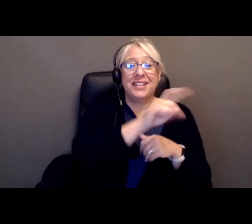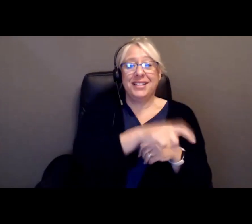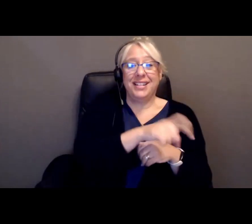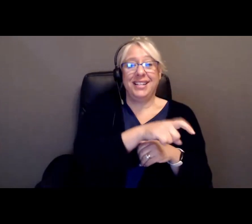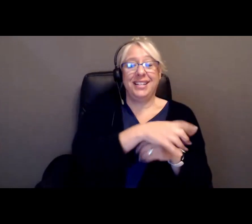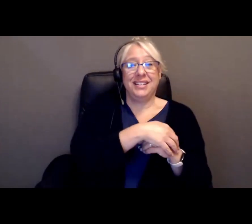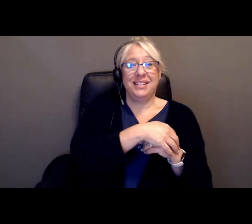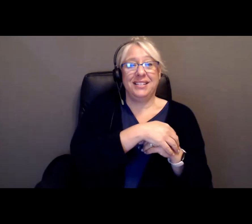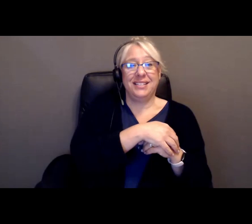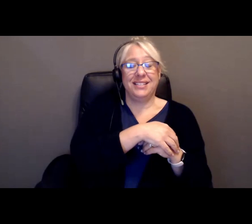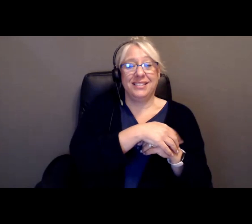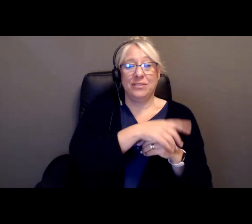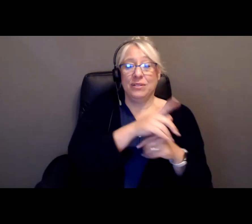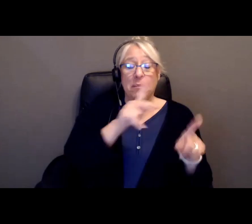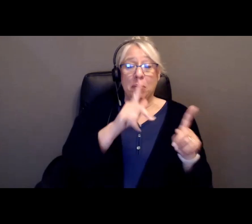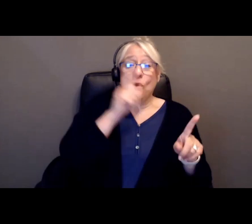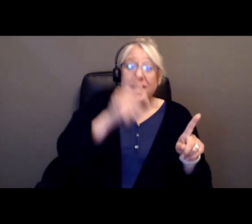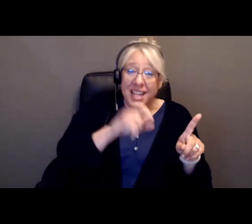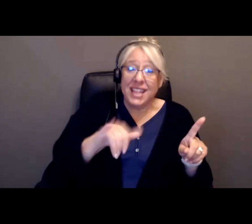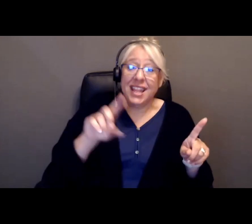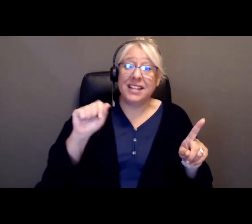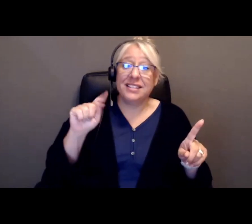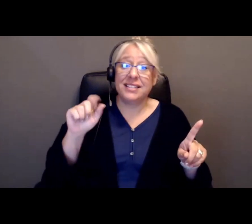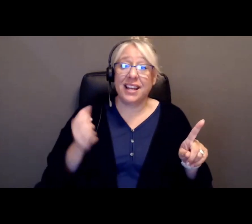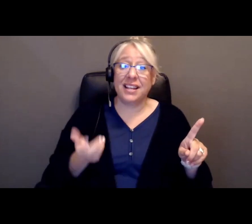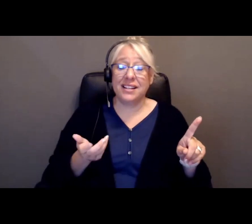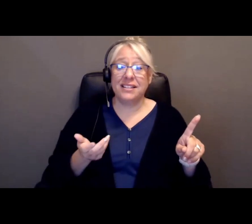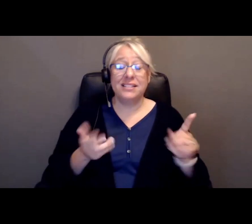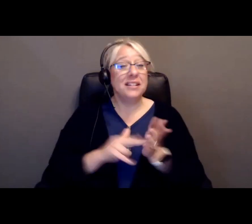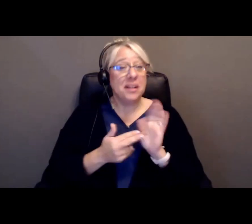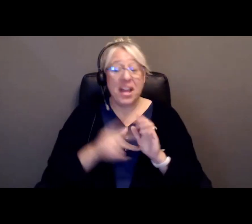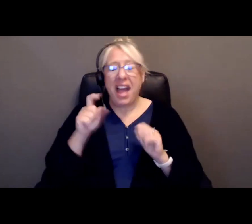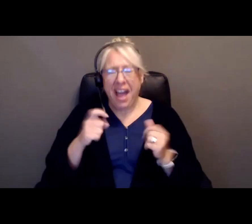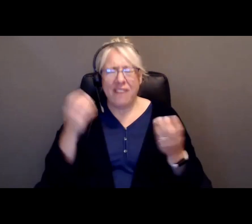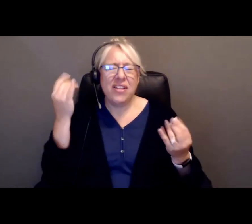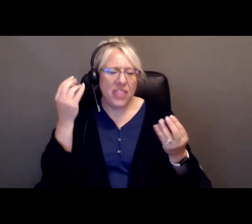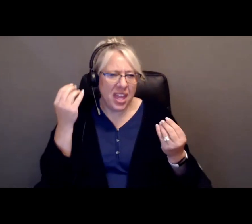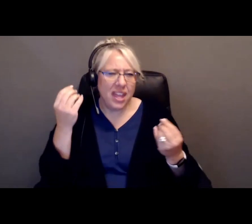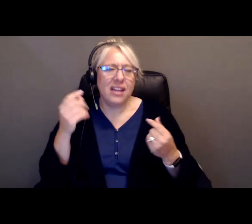that data. And that means we have to really think about communication as a kind of